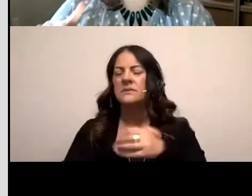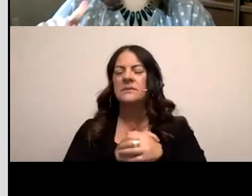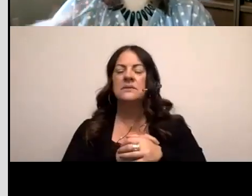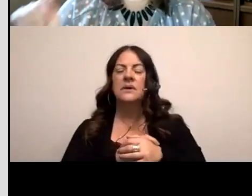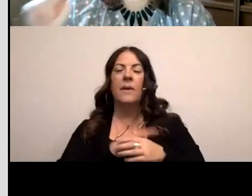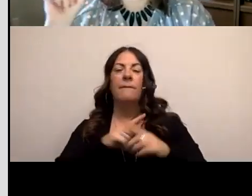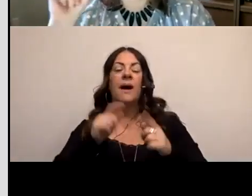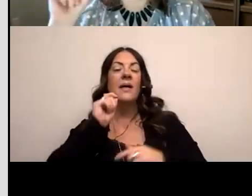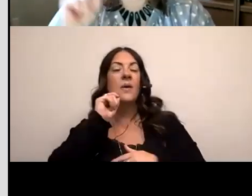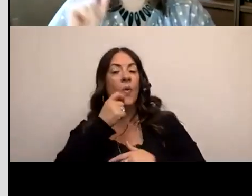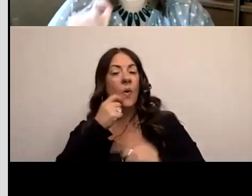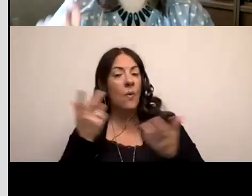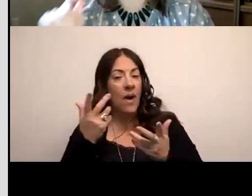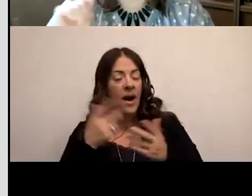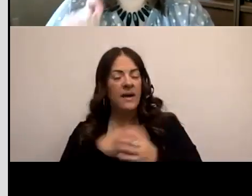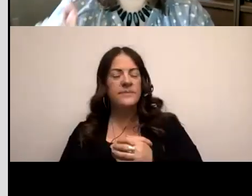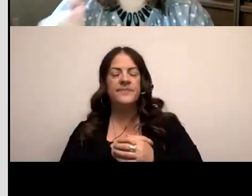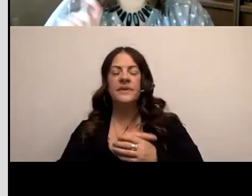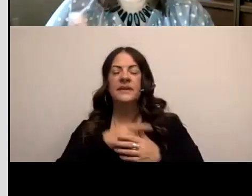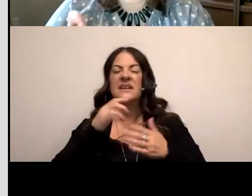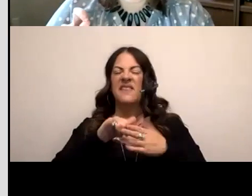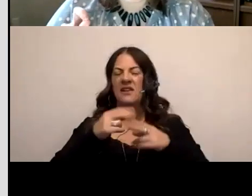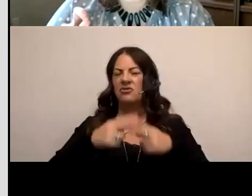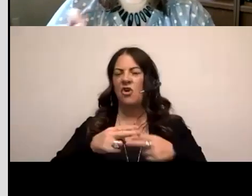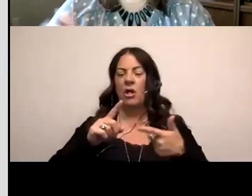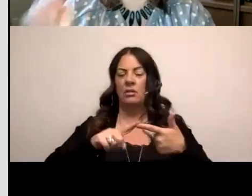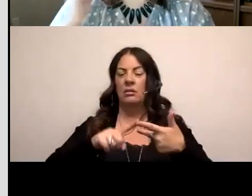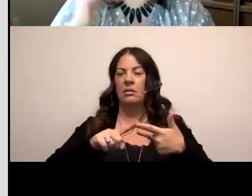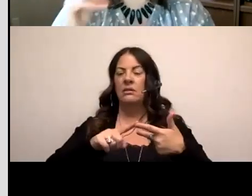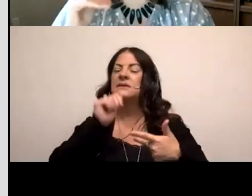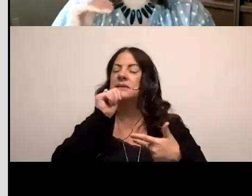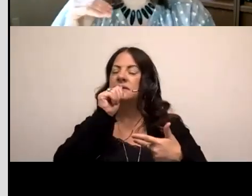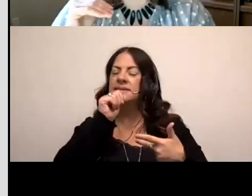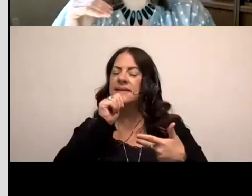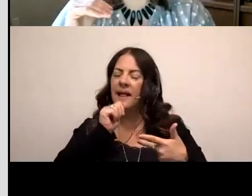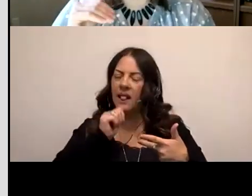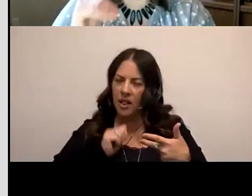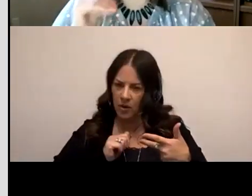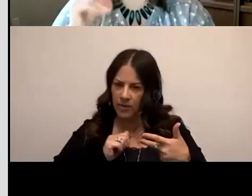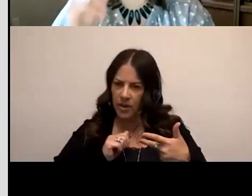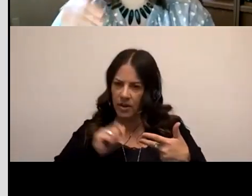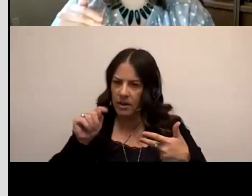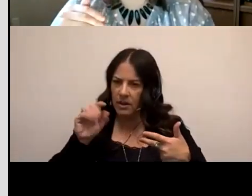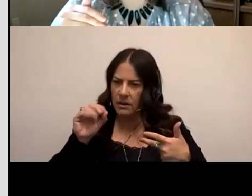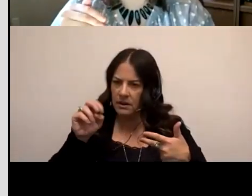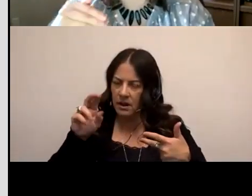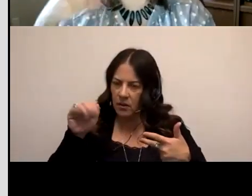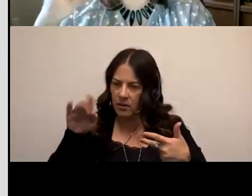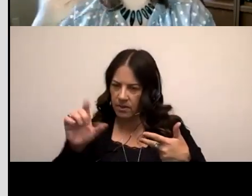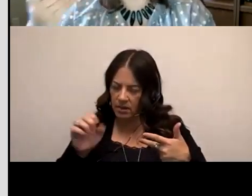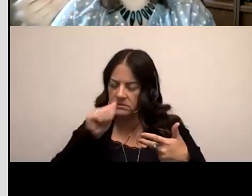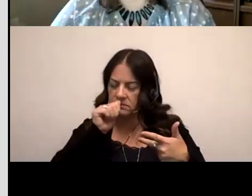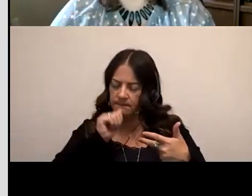IS WHEN THESE TOLERABLE STRESS EXPERIENCES ARE BUFFERED BY RELATIONSHIPS SO YOUR RELATIONSHIP